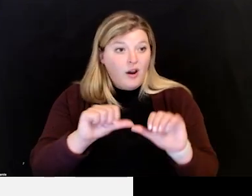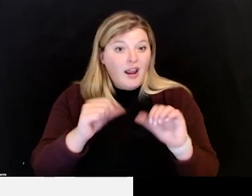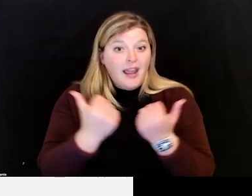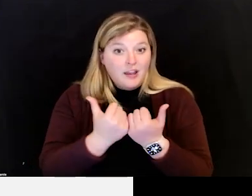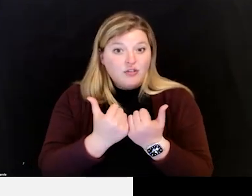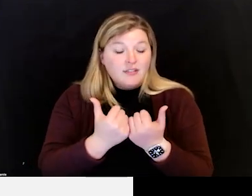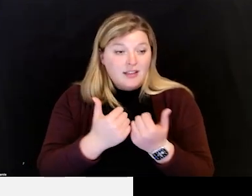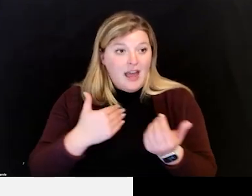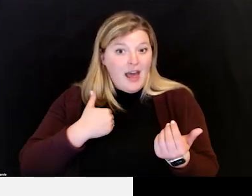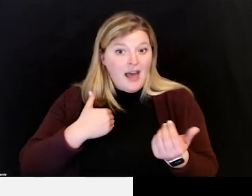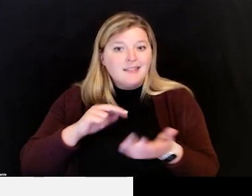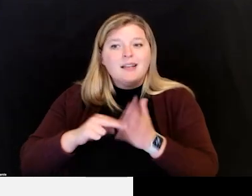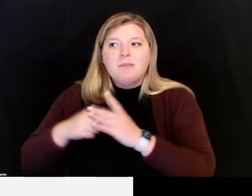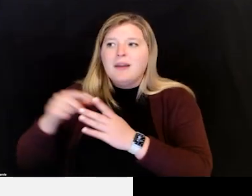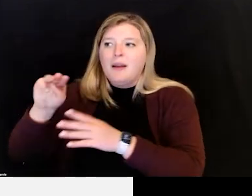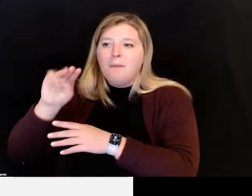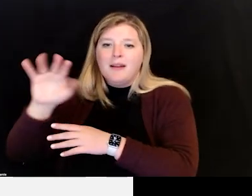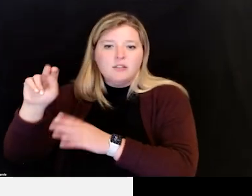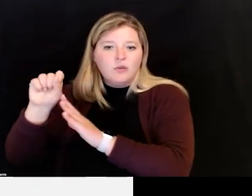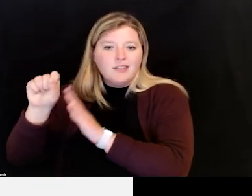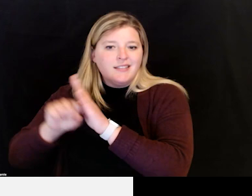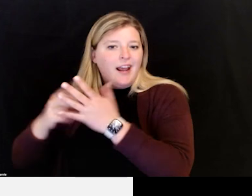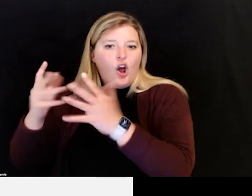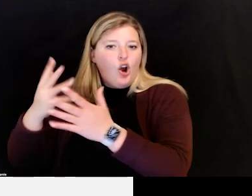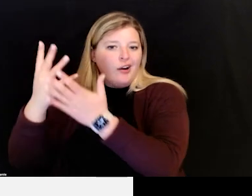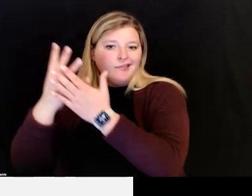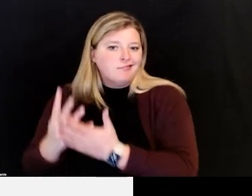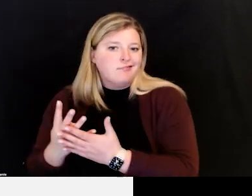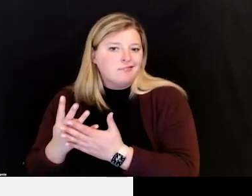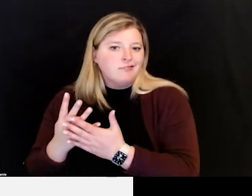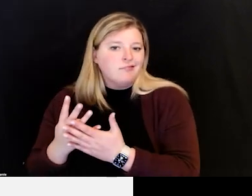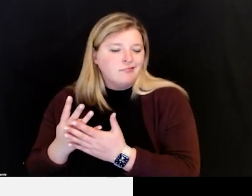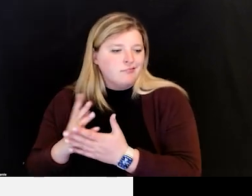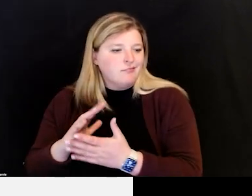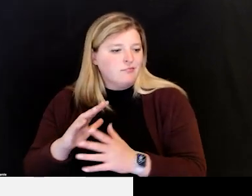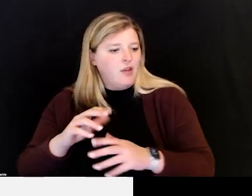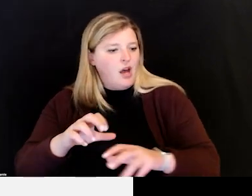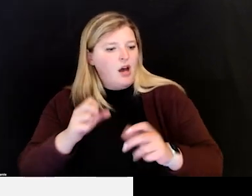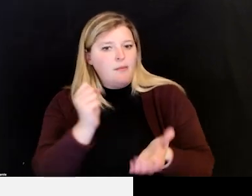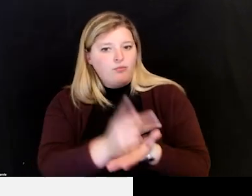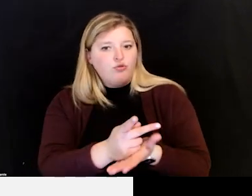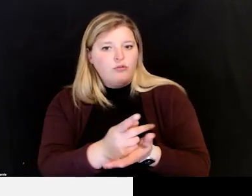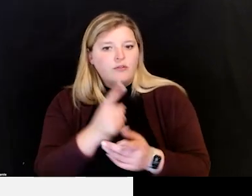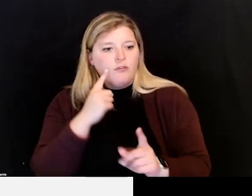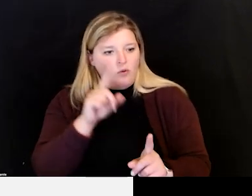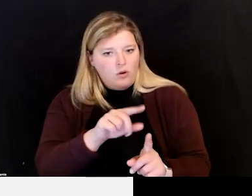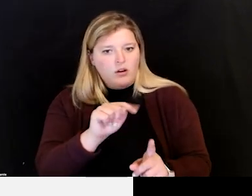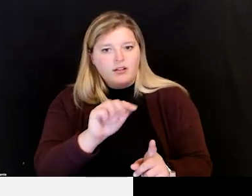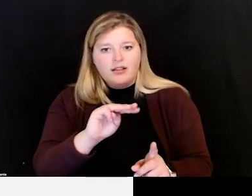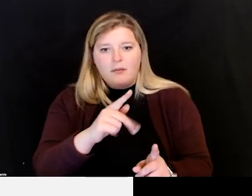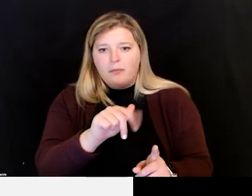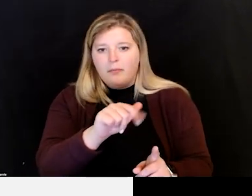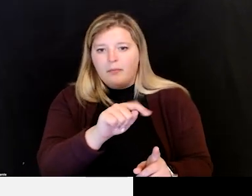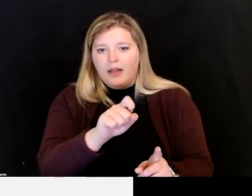And you know that when you're using these, you have a safe starting place for accessibility. Additional work is always needed,